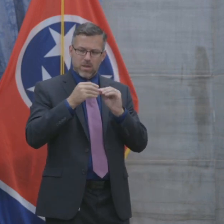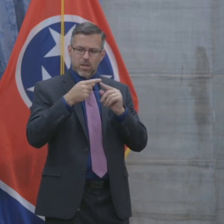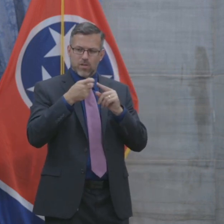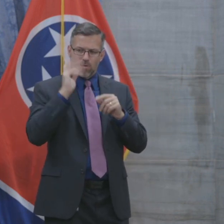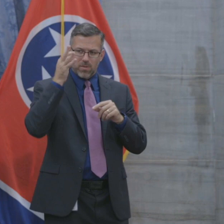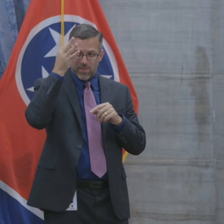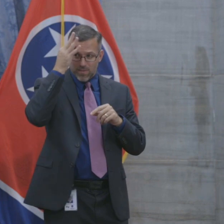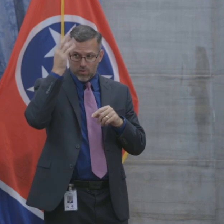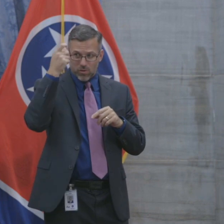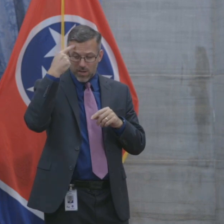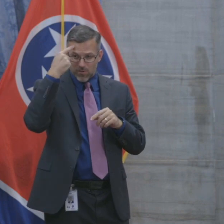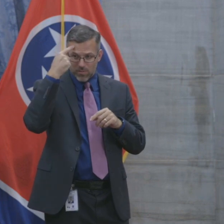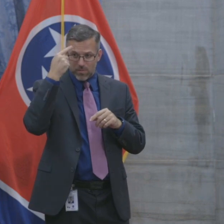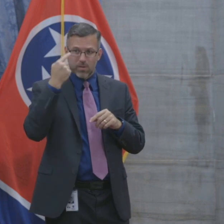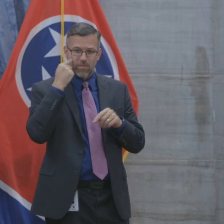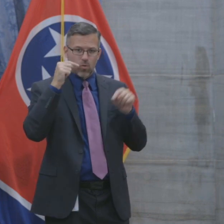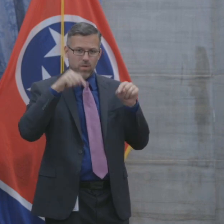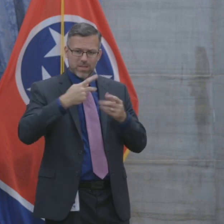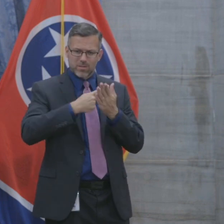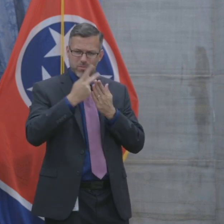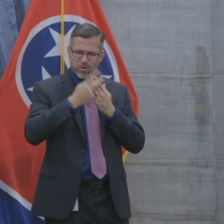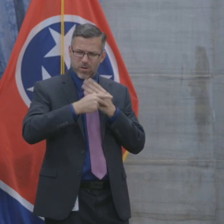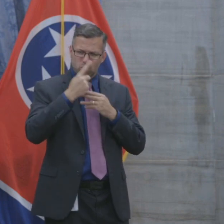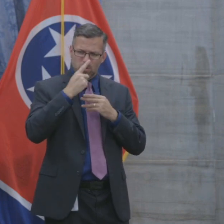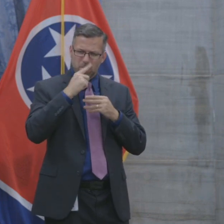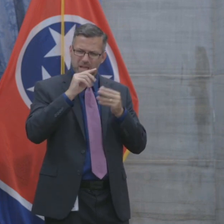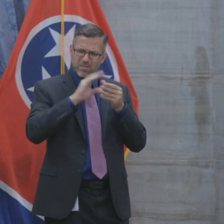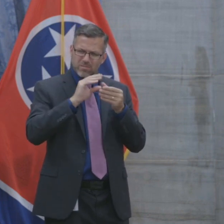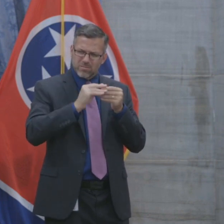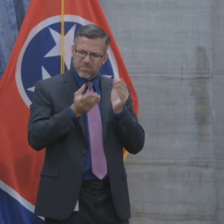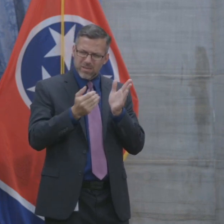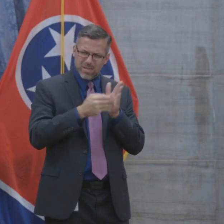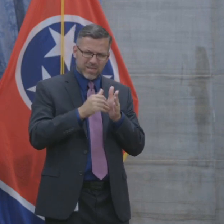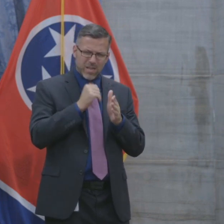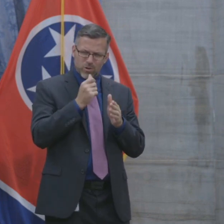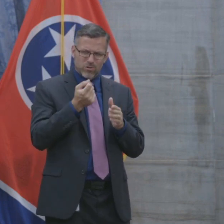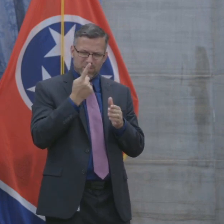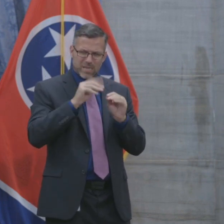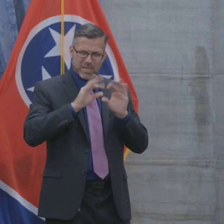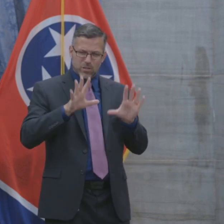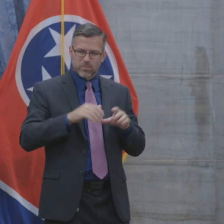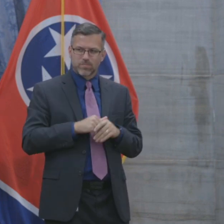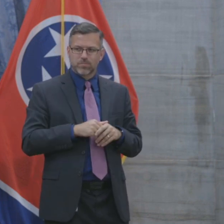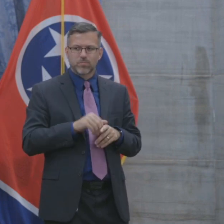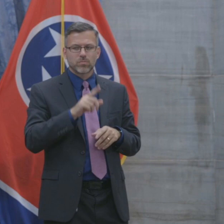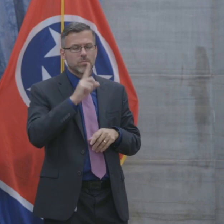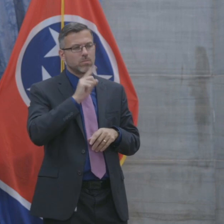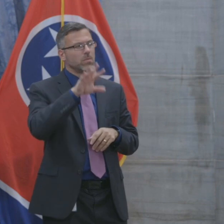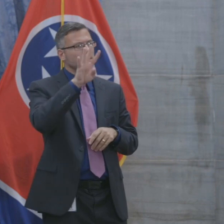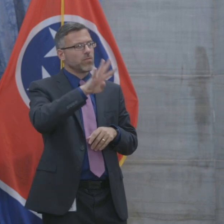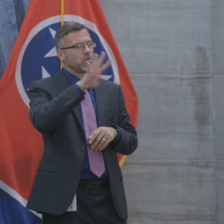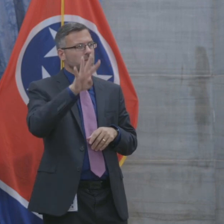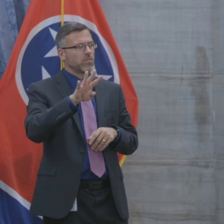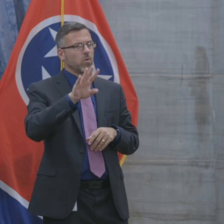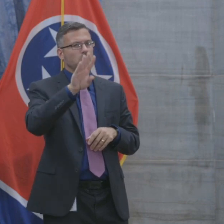COMM. McCORD: So it's usually 24-48 hours after the processing time. Folks should be able to see it as early as this week